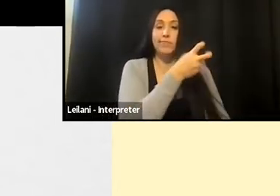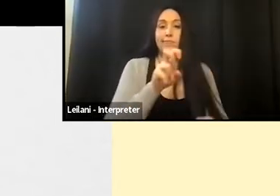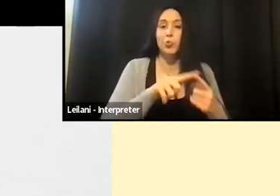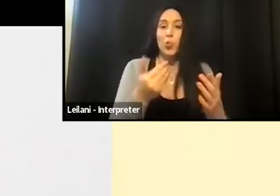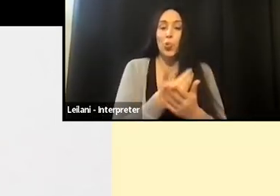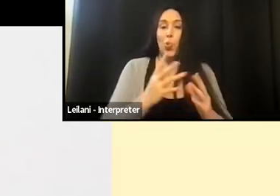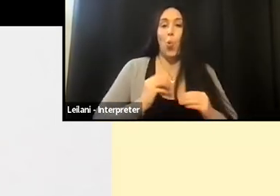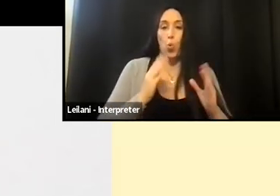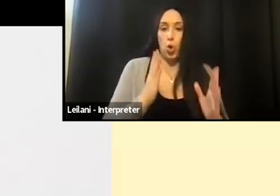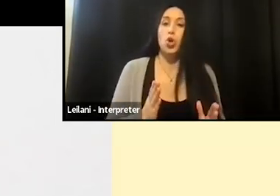out of their homes.